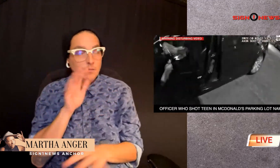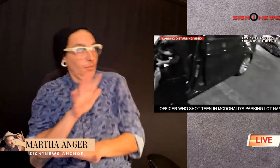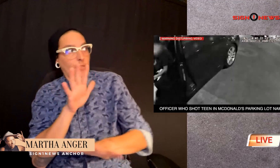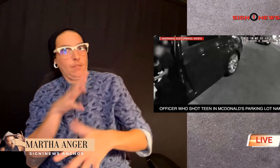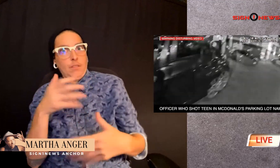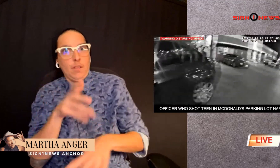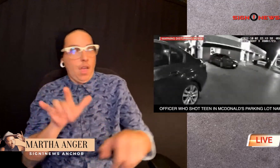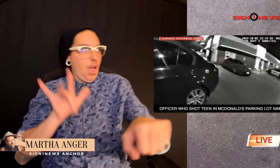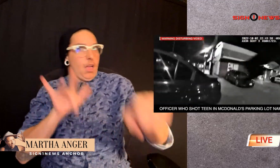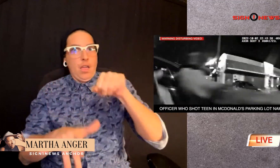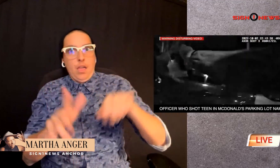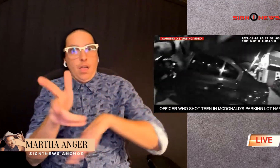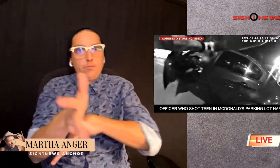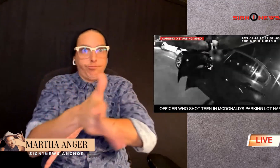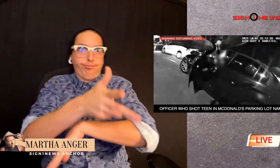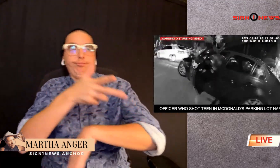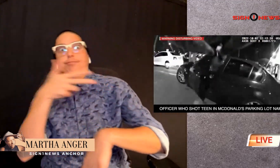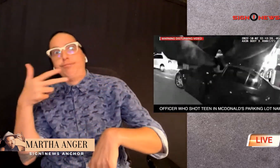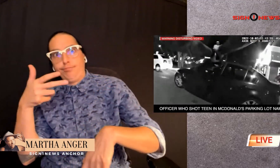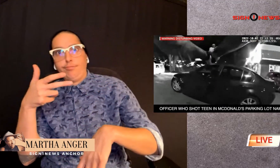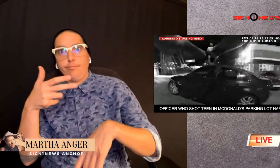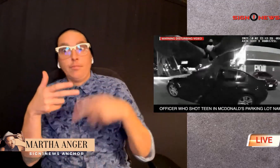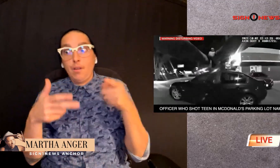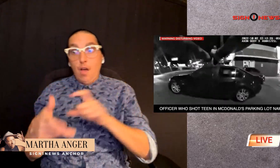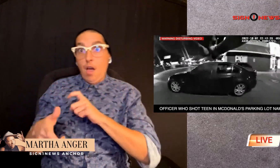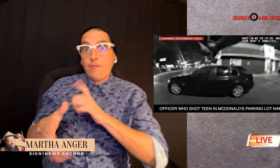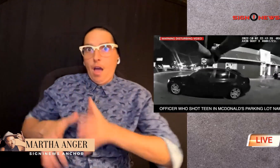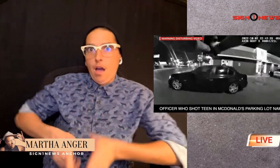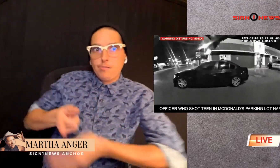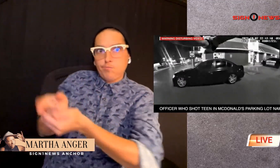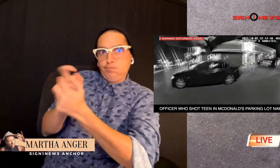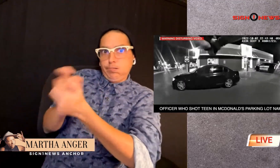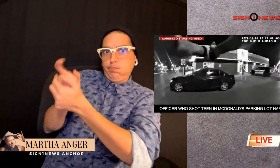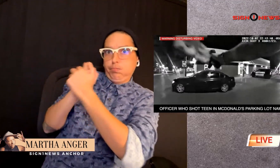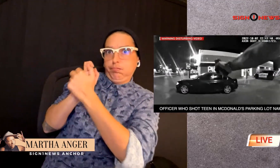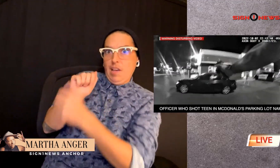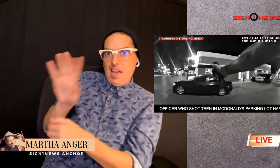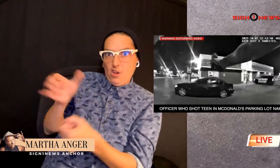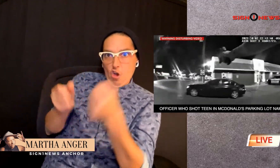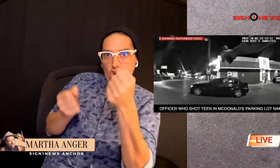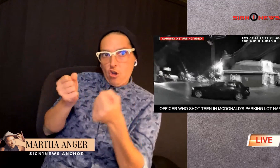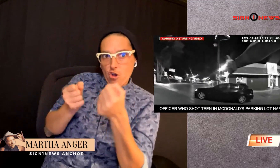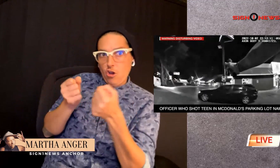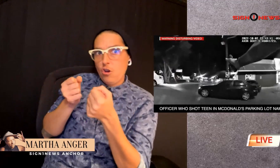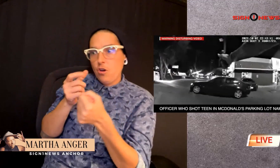The startled teen started backing up and the officer opened fire at the car and